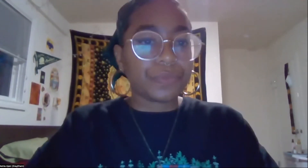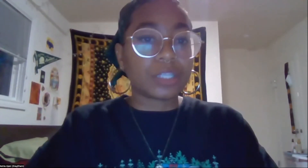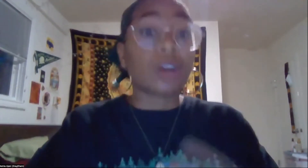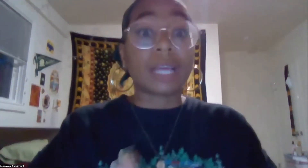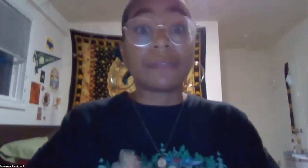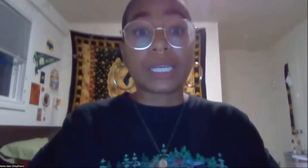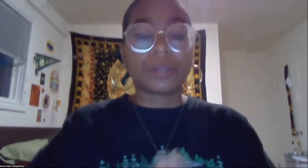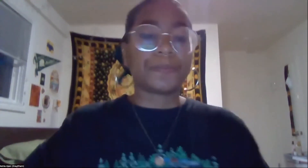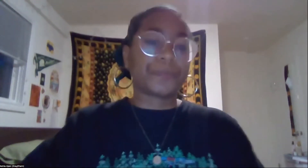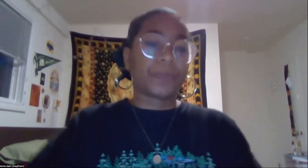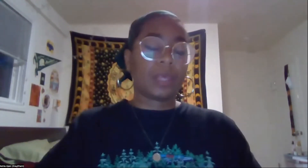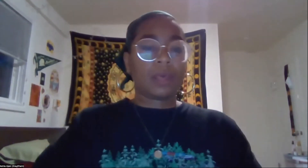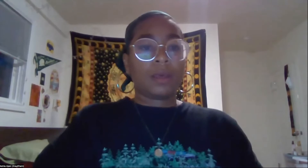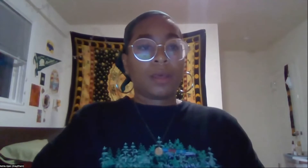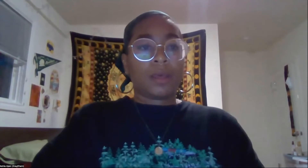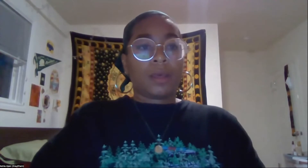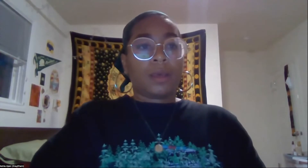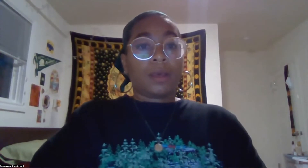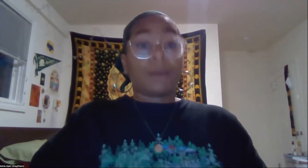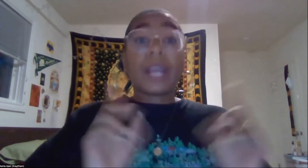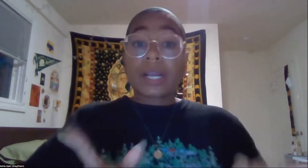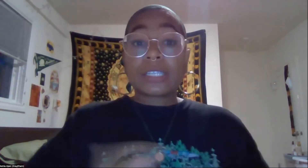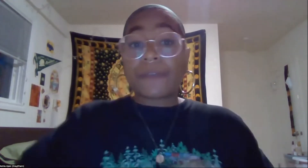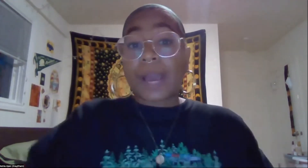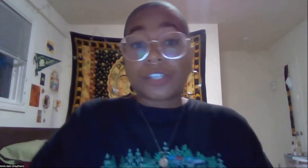It's called “life cycle.” america is a factory.